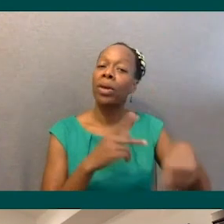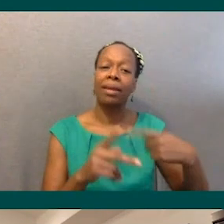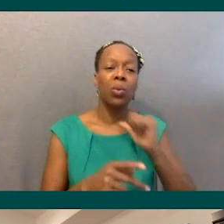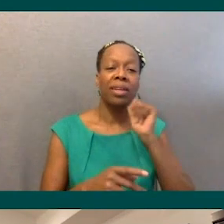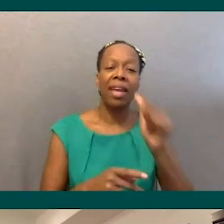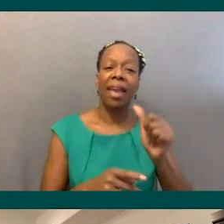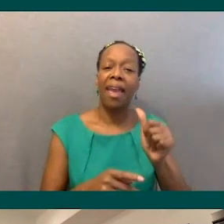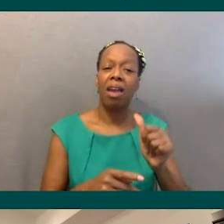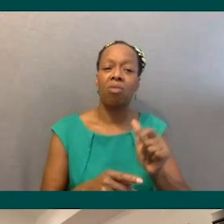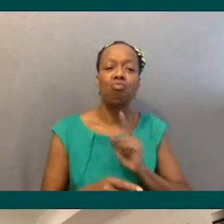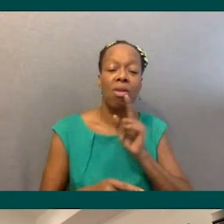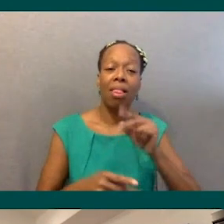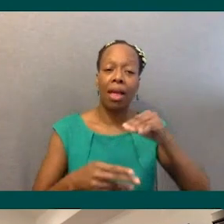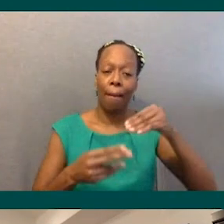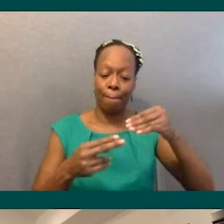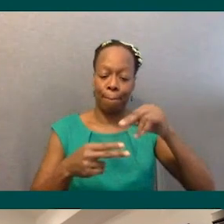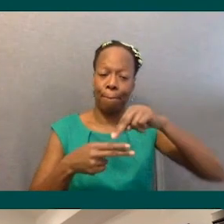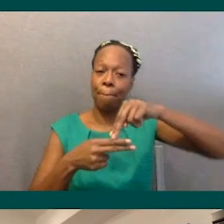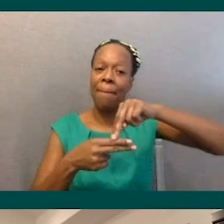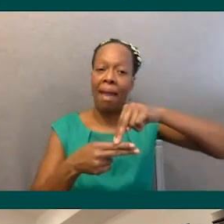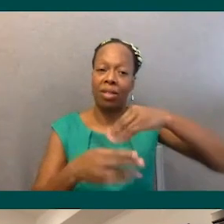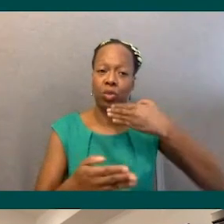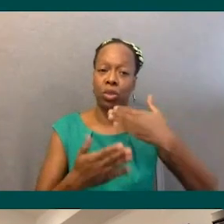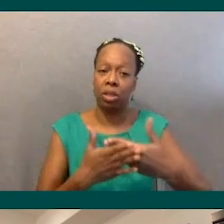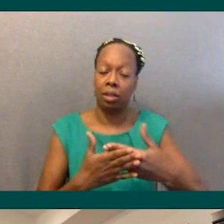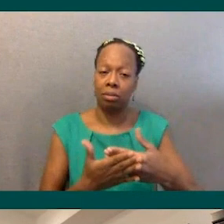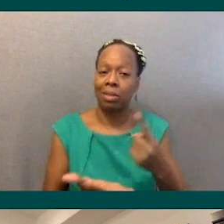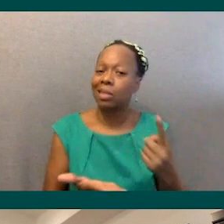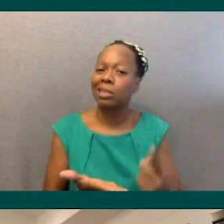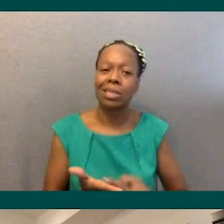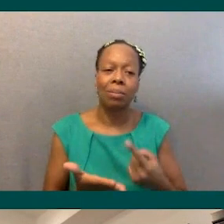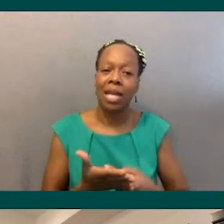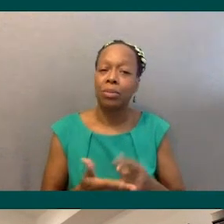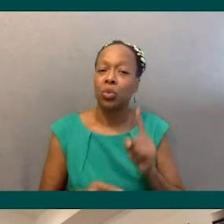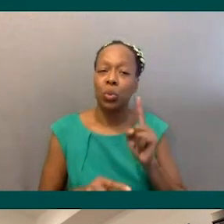when the movements can be very, very global